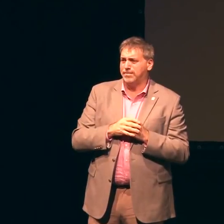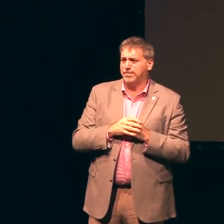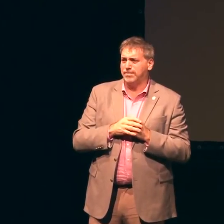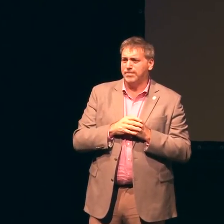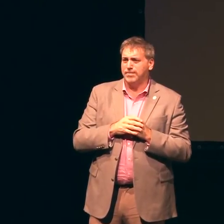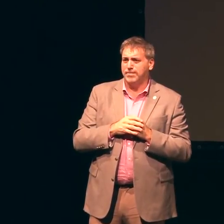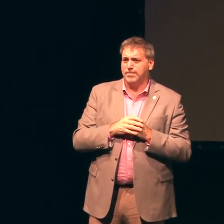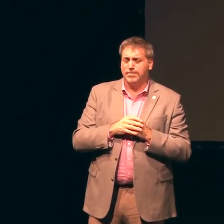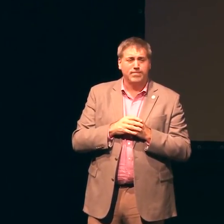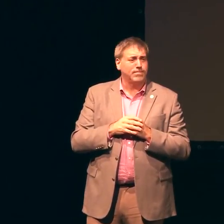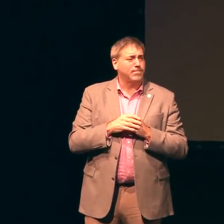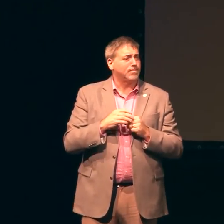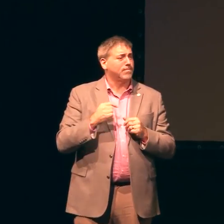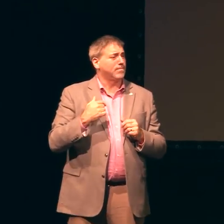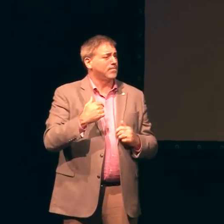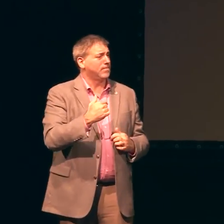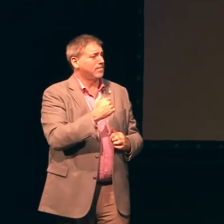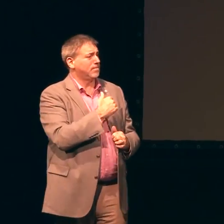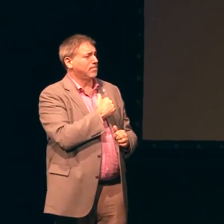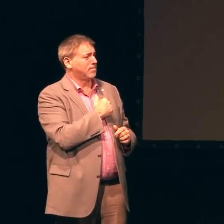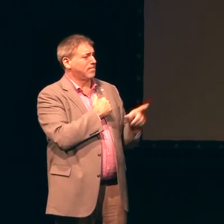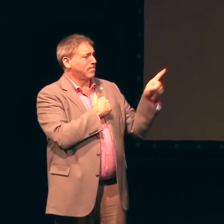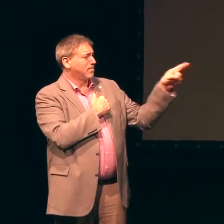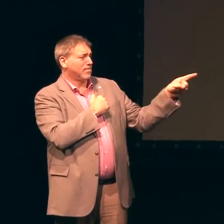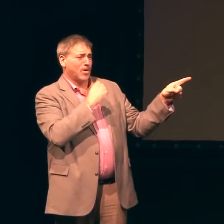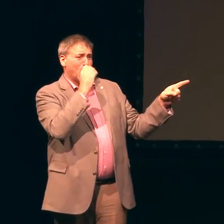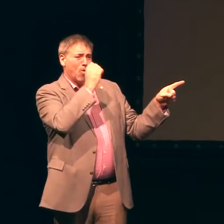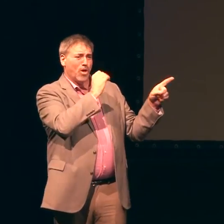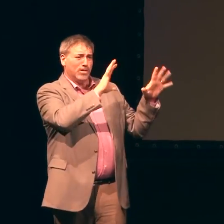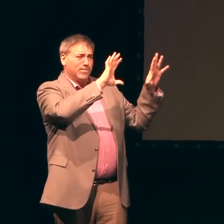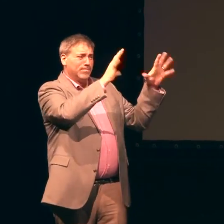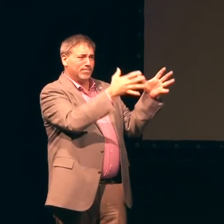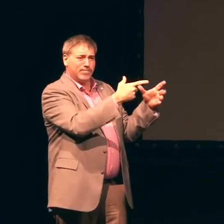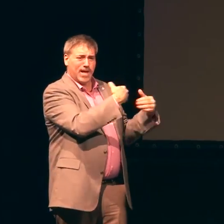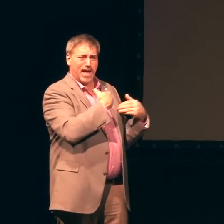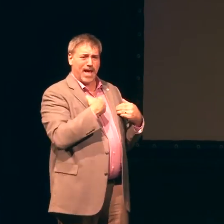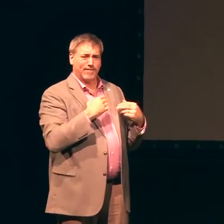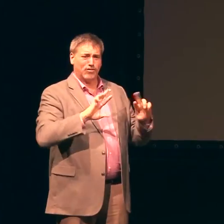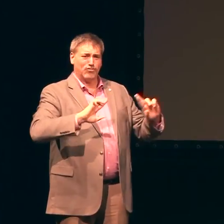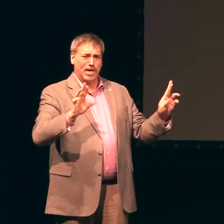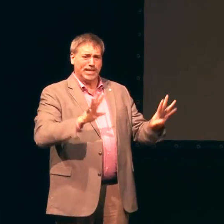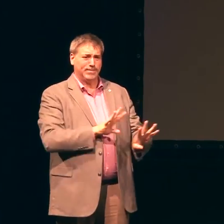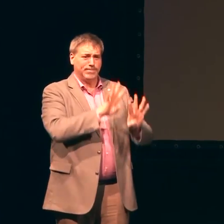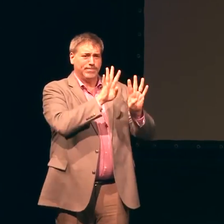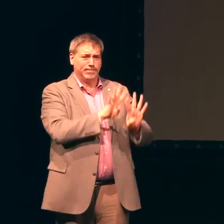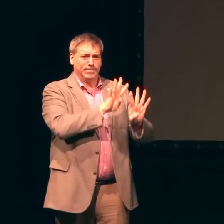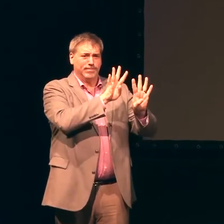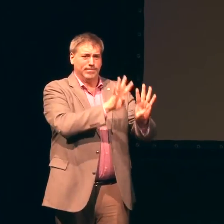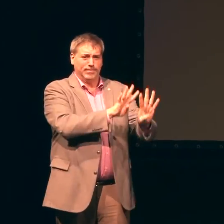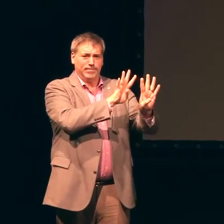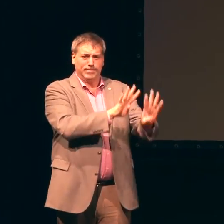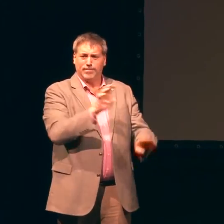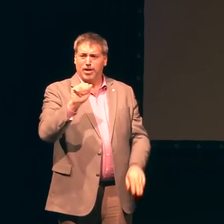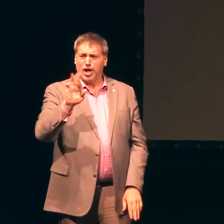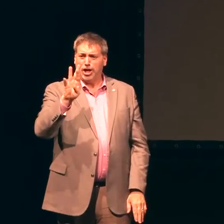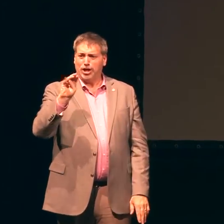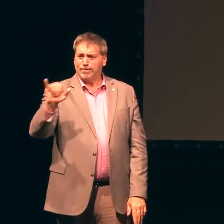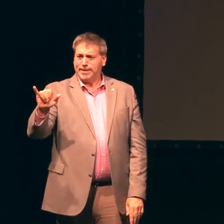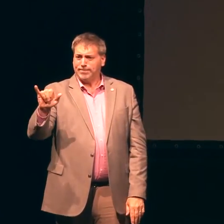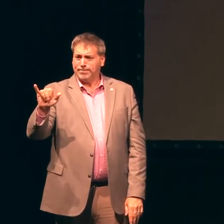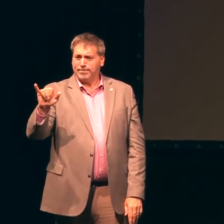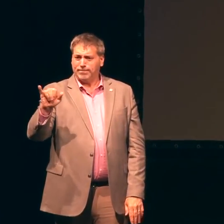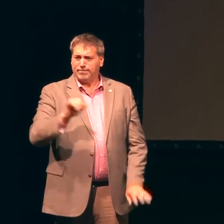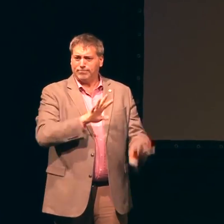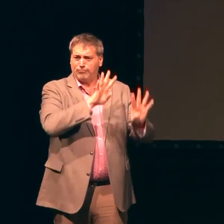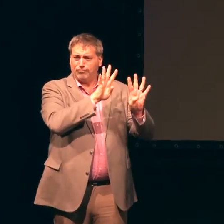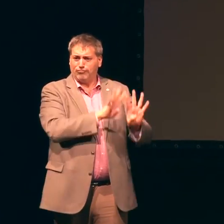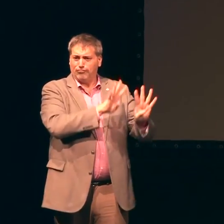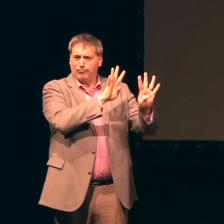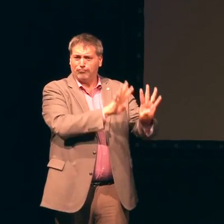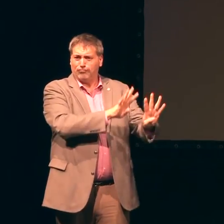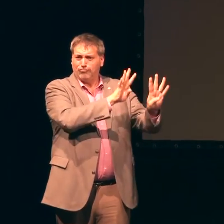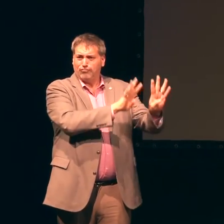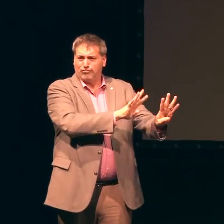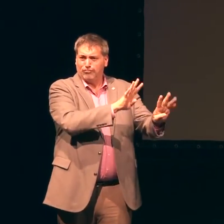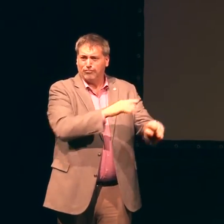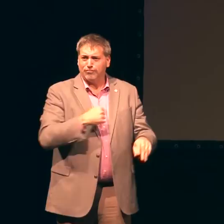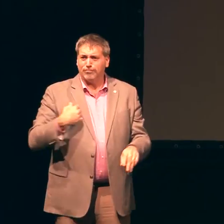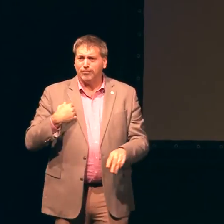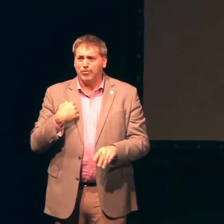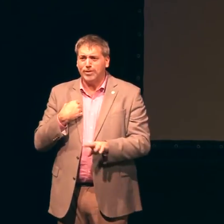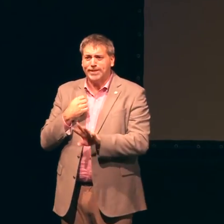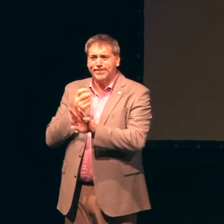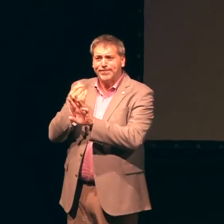have that same opportunity. The oral approach, they have it ready, it's like an army of individuals